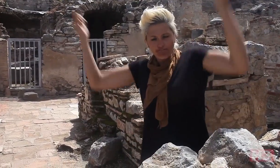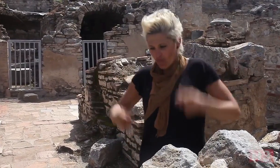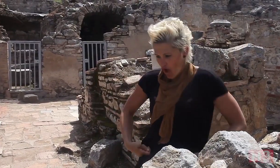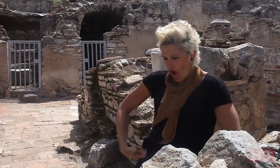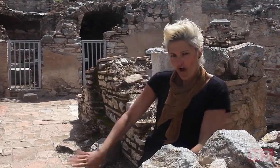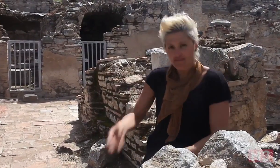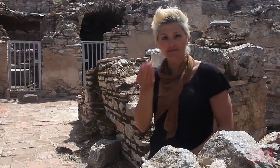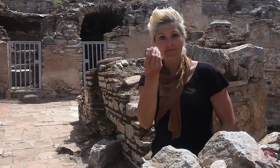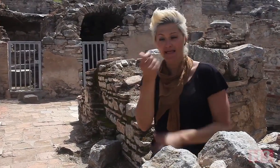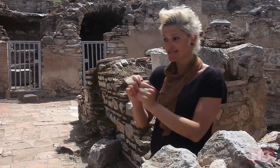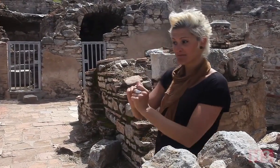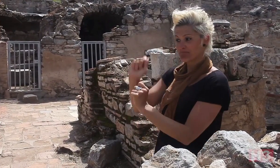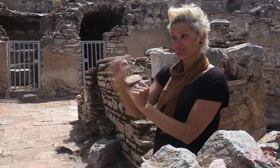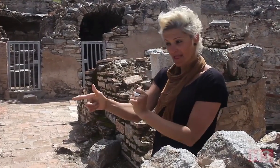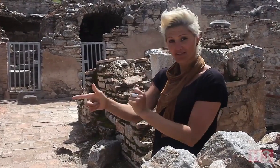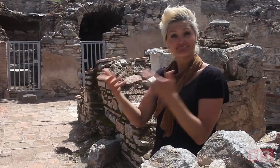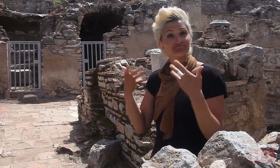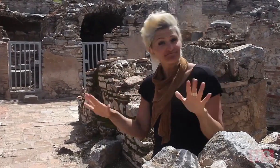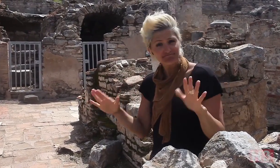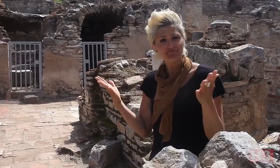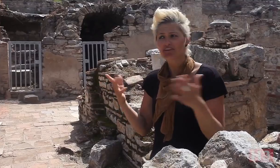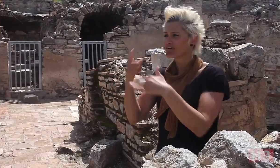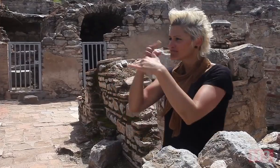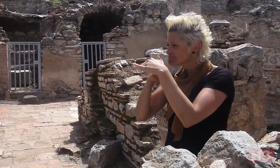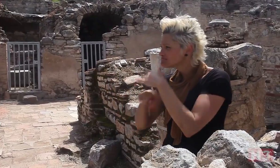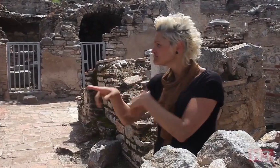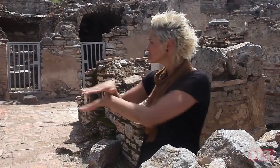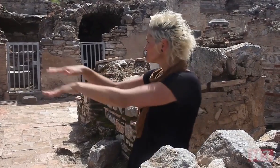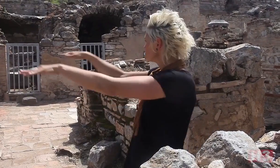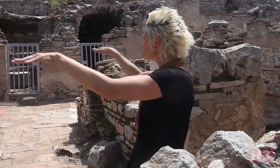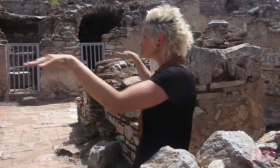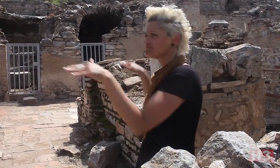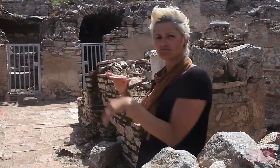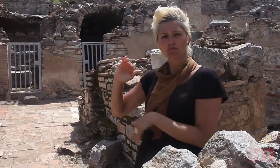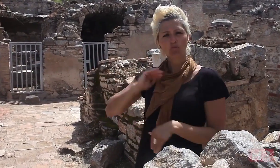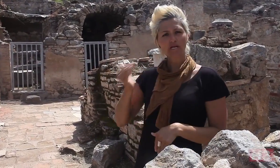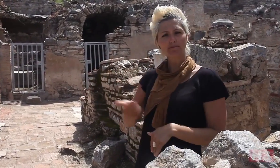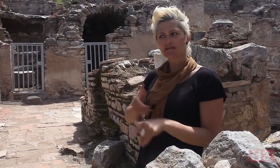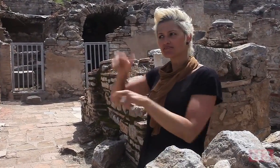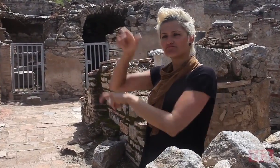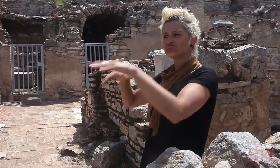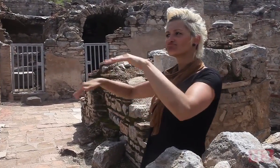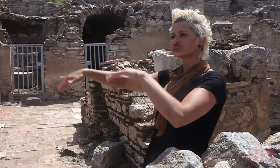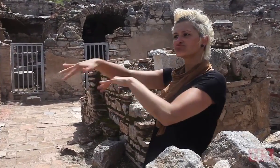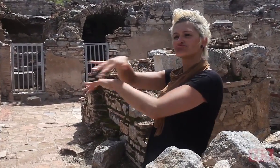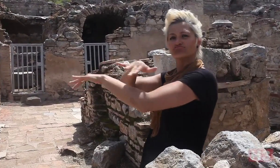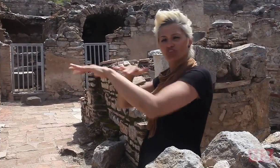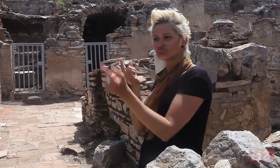They’d take off their clothes, pay a fee and then enter a room filled with women.